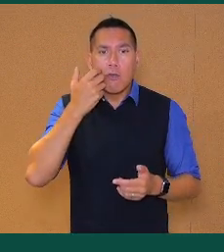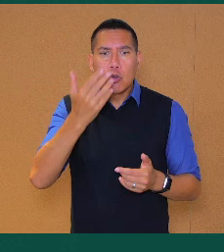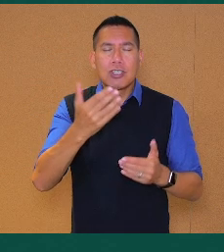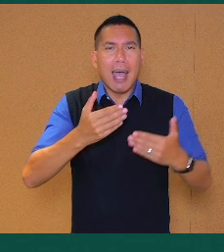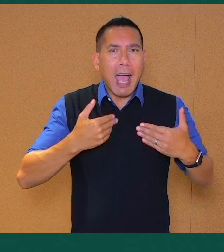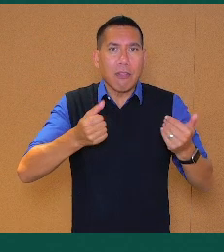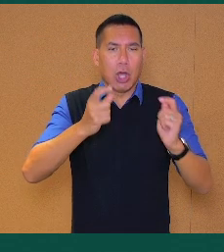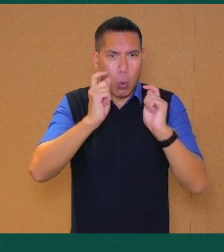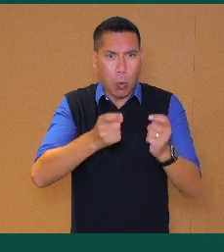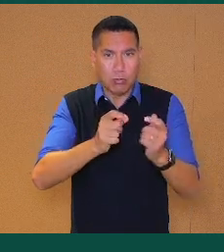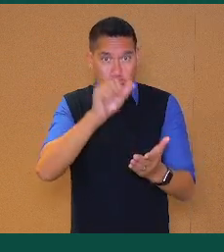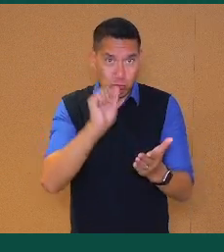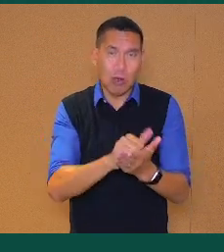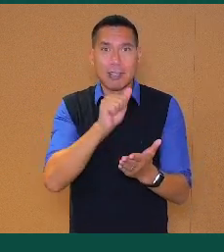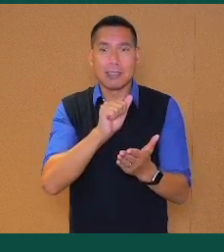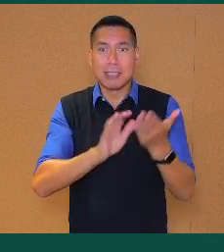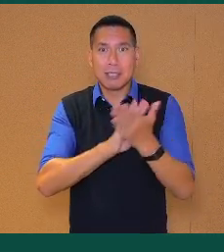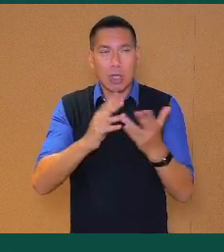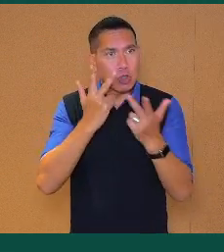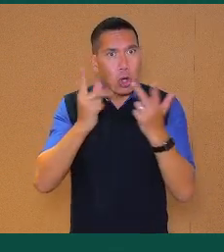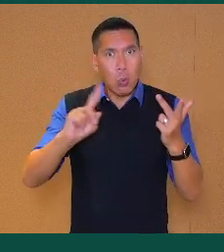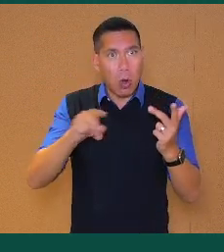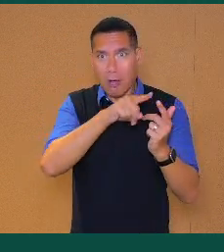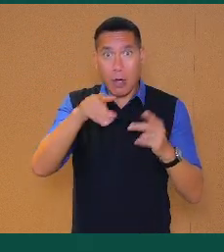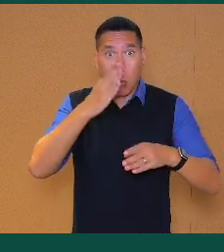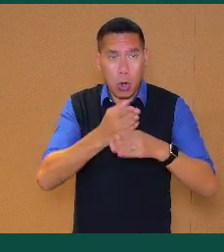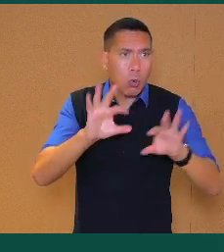does that, it enhances the visibility of the work that